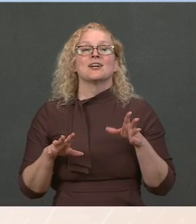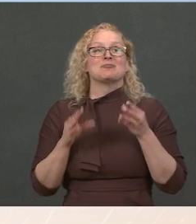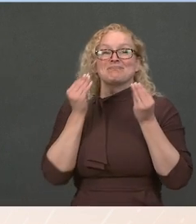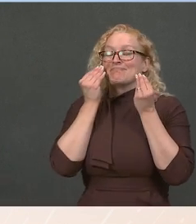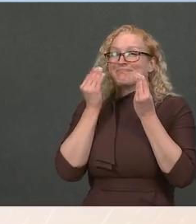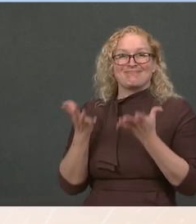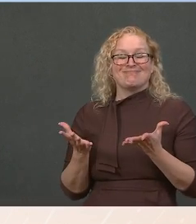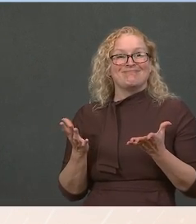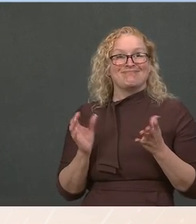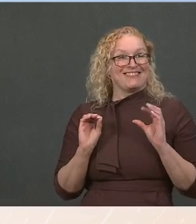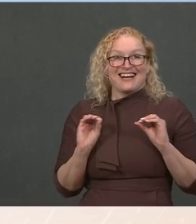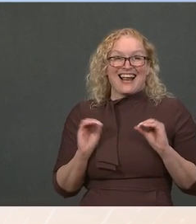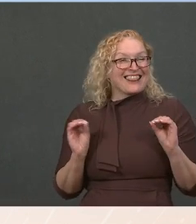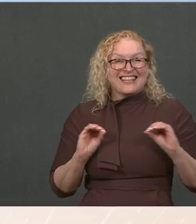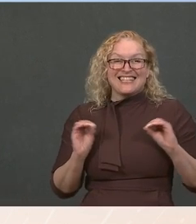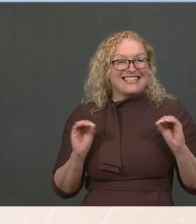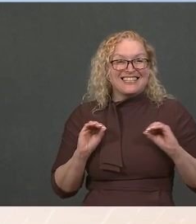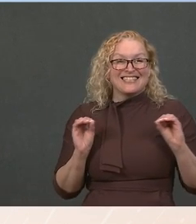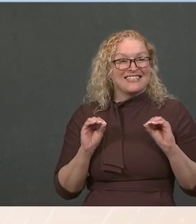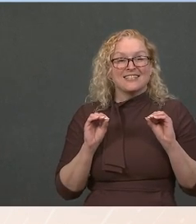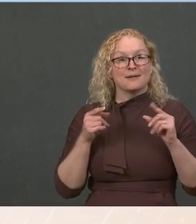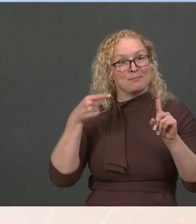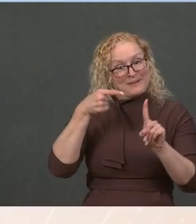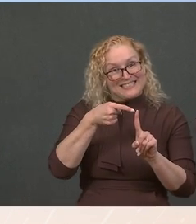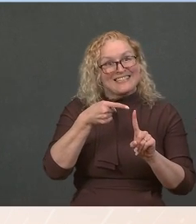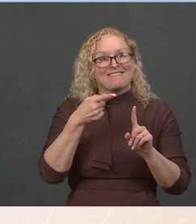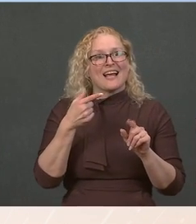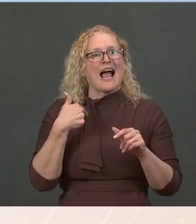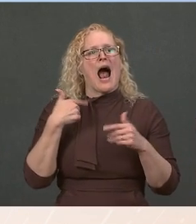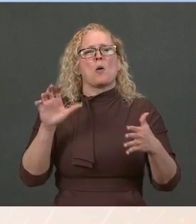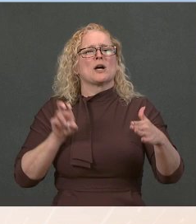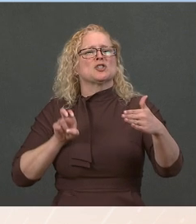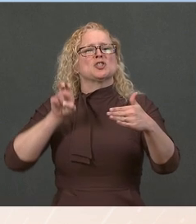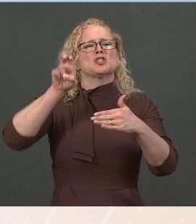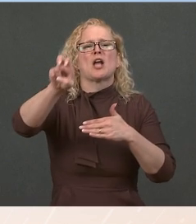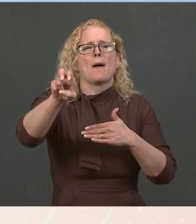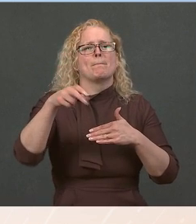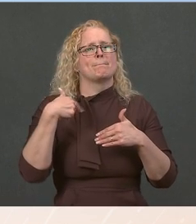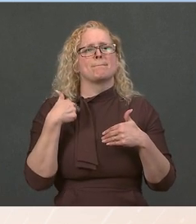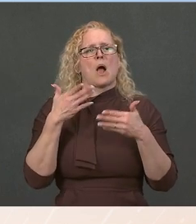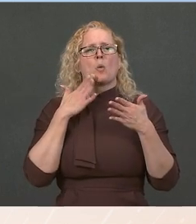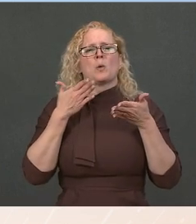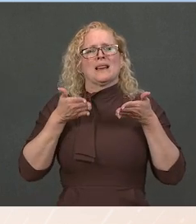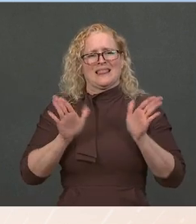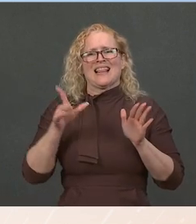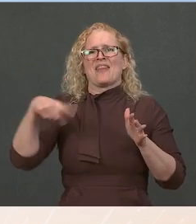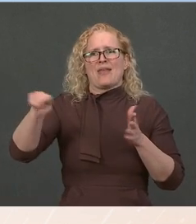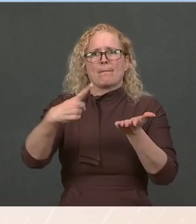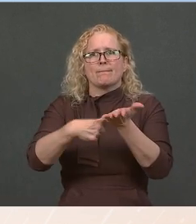and so I don't want to, you know, get ahead of that. But I can say we're working very, very closely with members